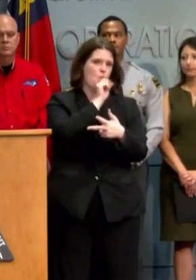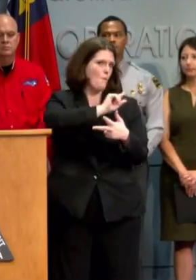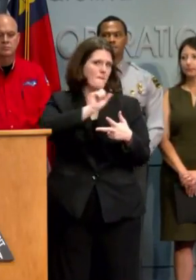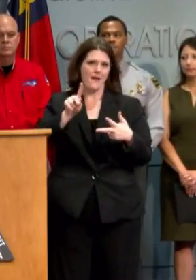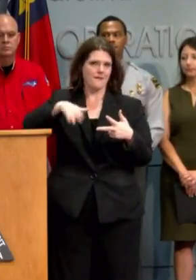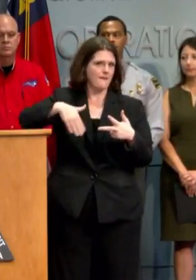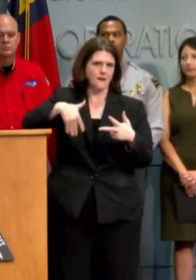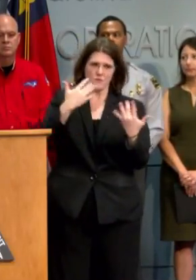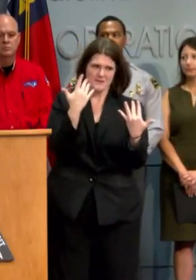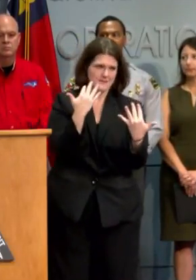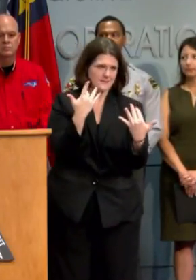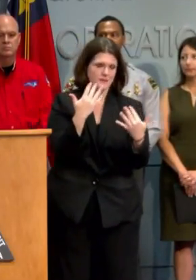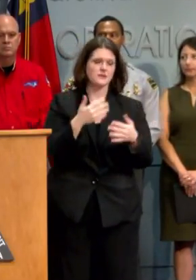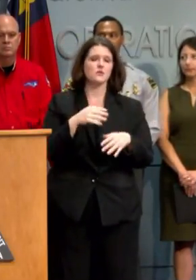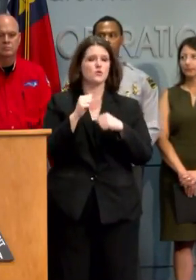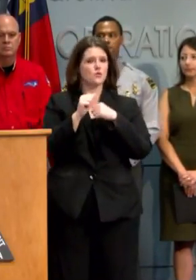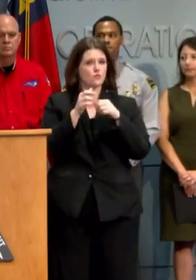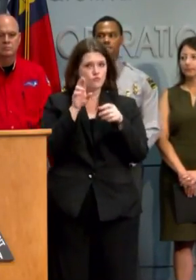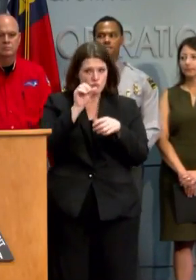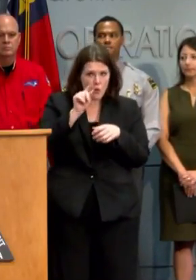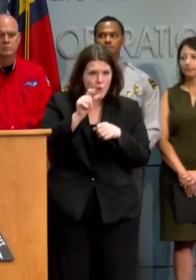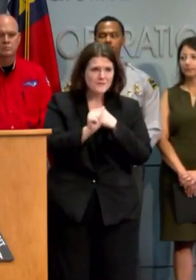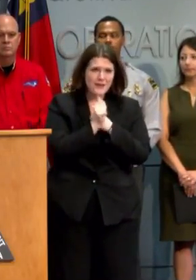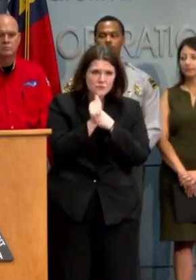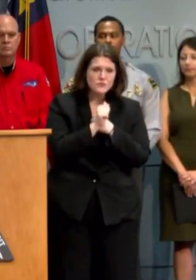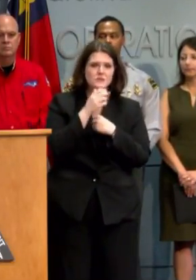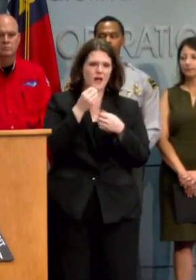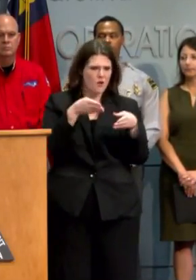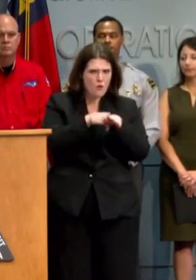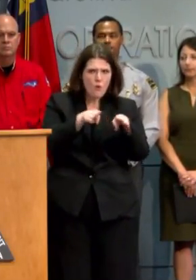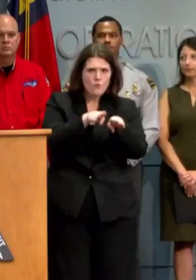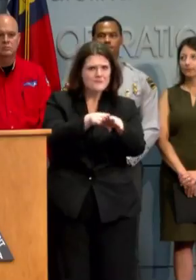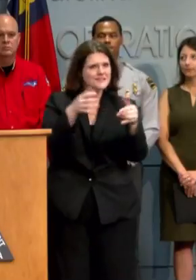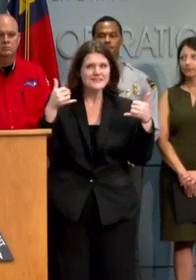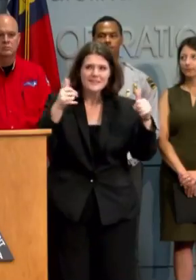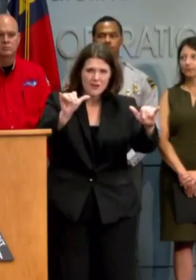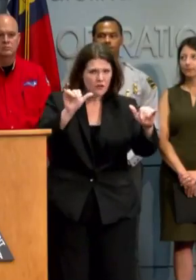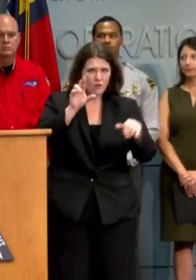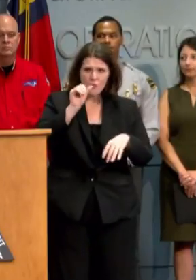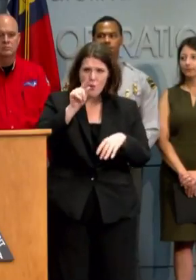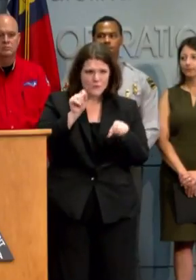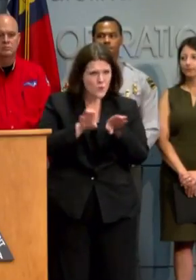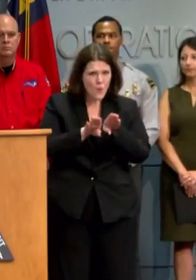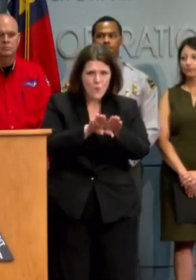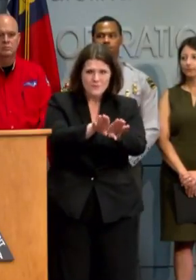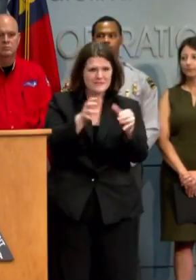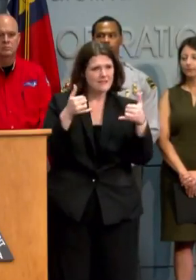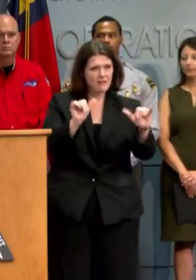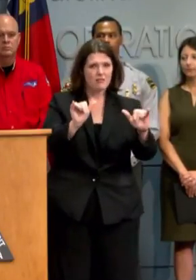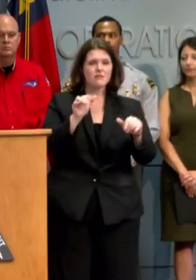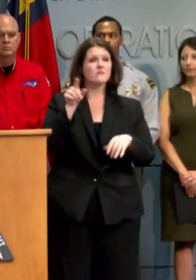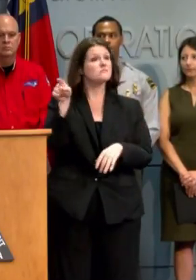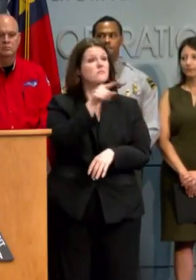PENDER, NEW HANOVER AND BRUNSWICK. ROADS REMAIN DANGEROUS, AND NEW